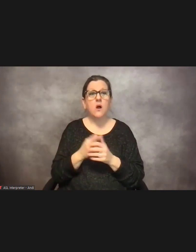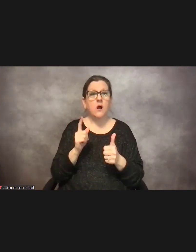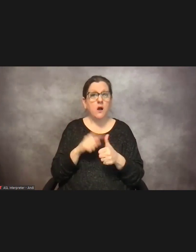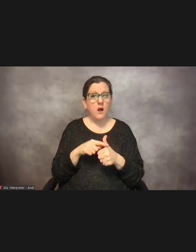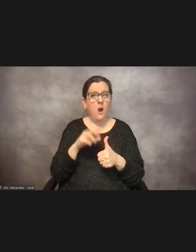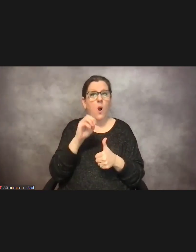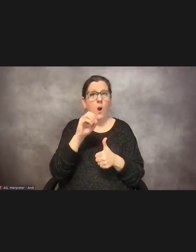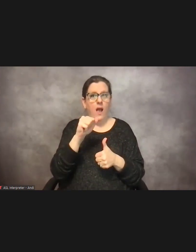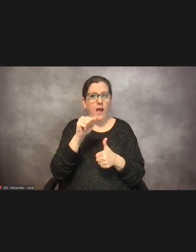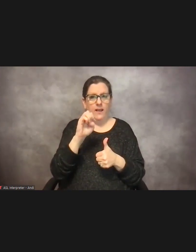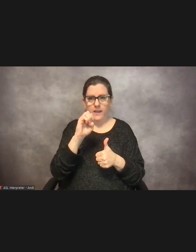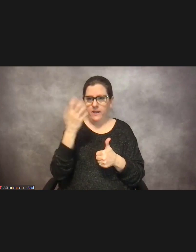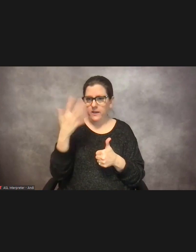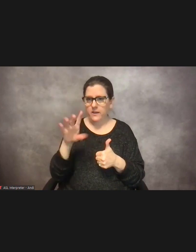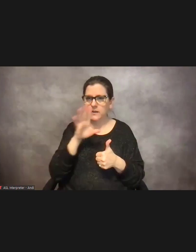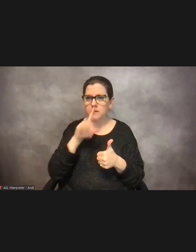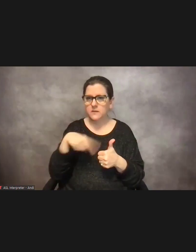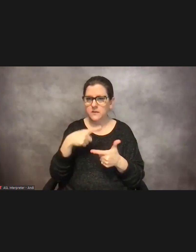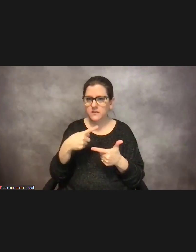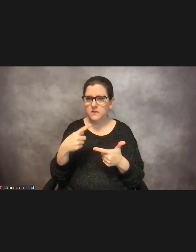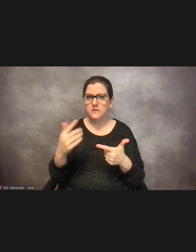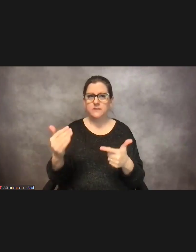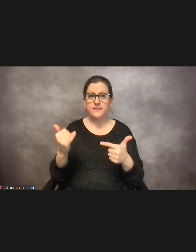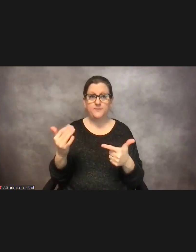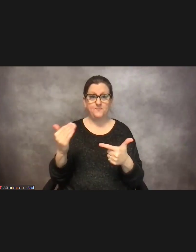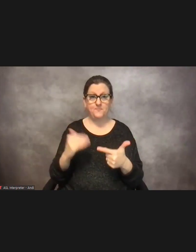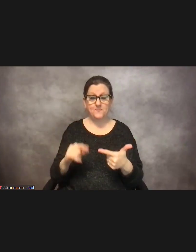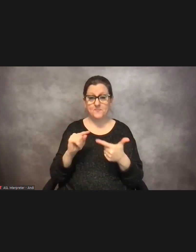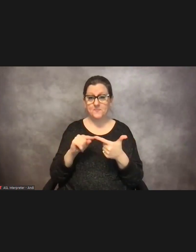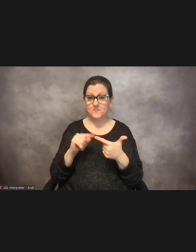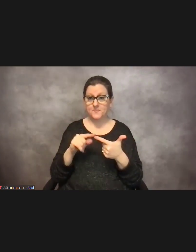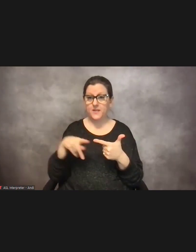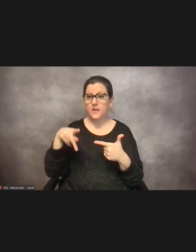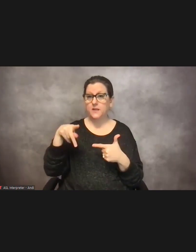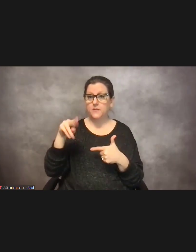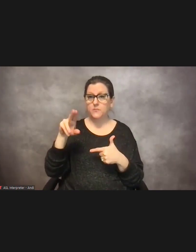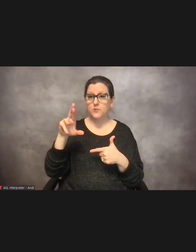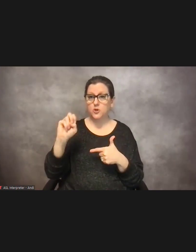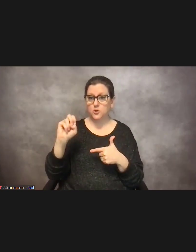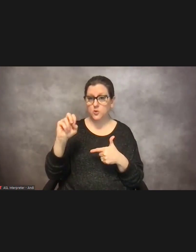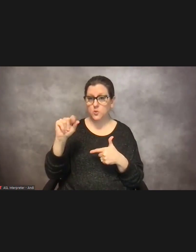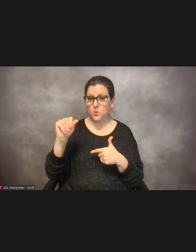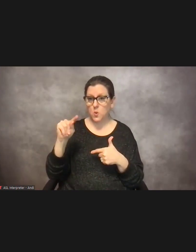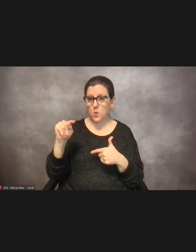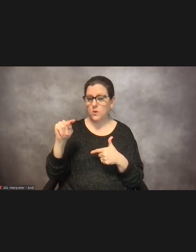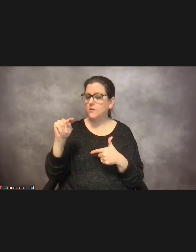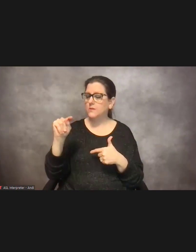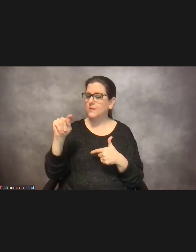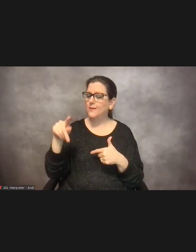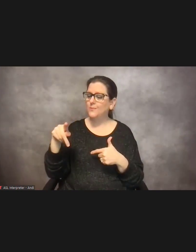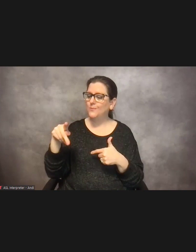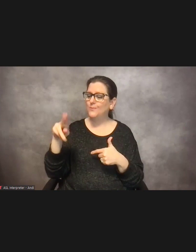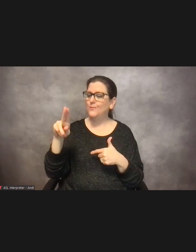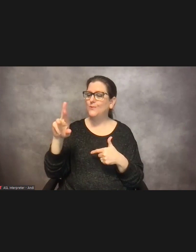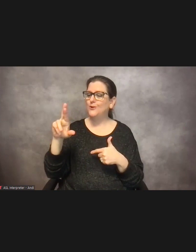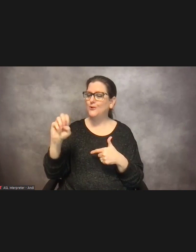All right, so, we've talked about OAE screening. Let's shift our attention over to pure tone screening now for